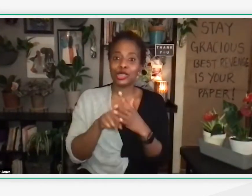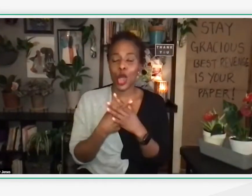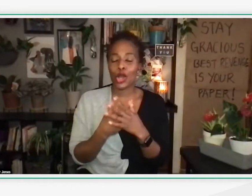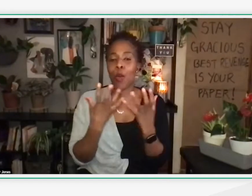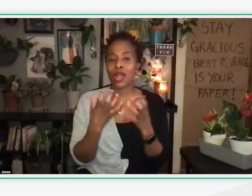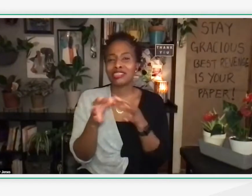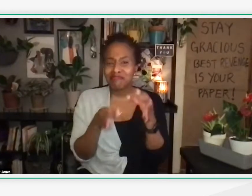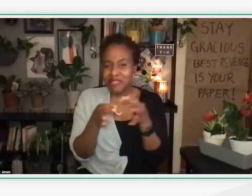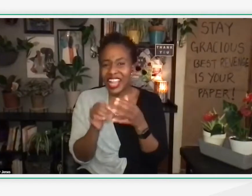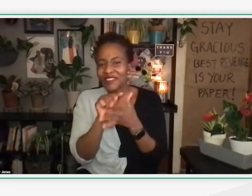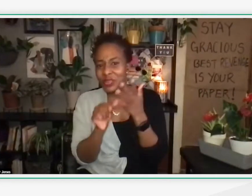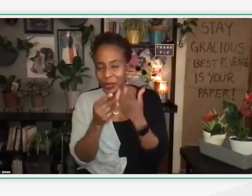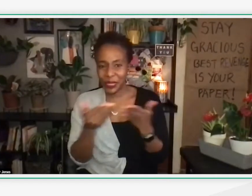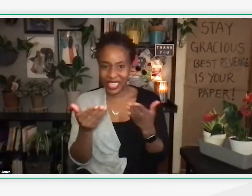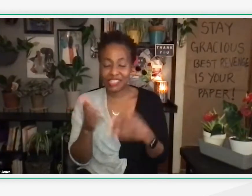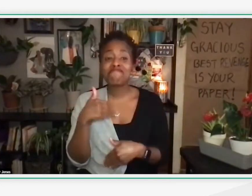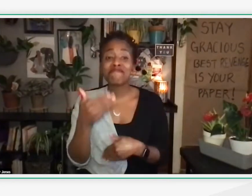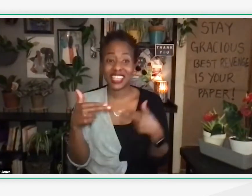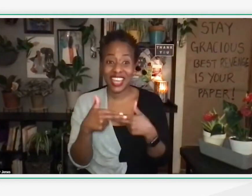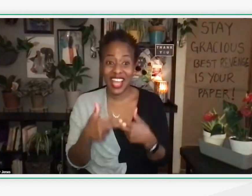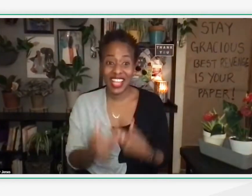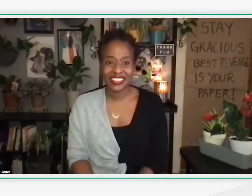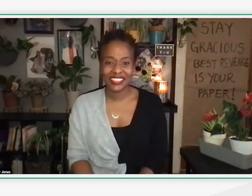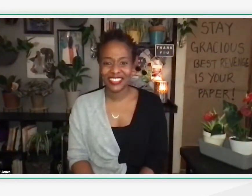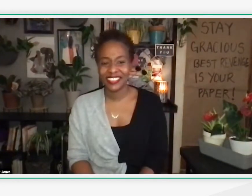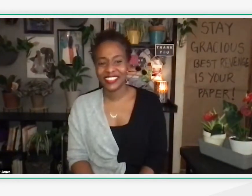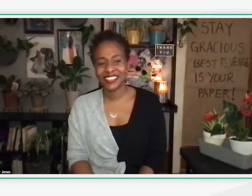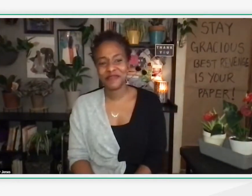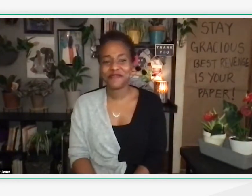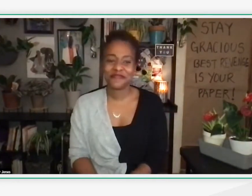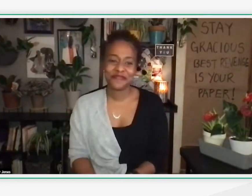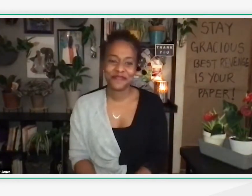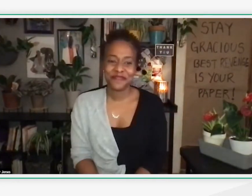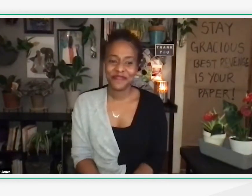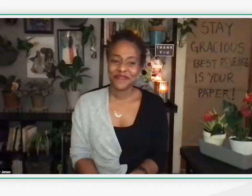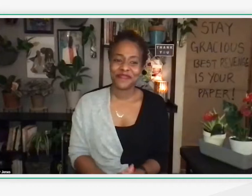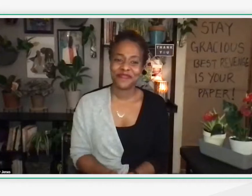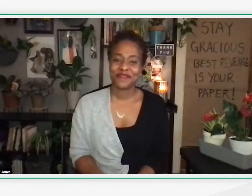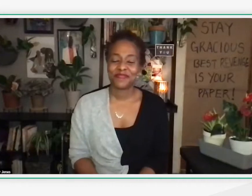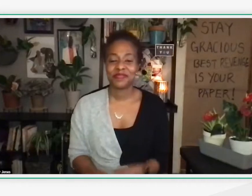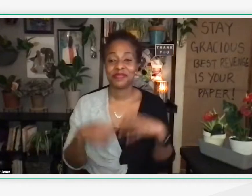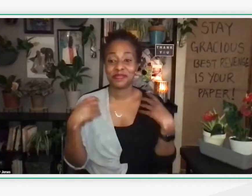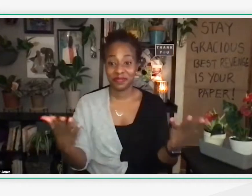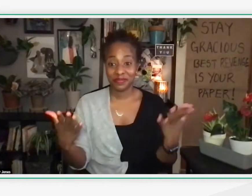that you learn a lot. Before we get started, I wanted to explain a few things. Next slide.